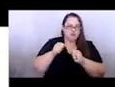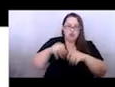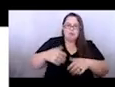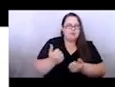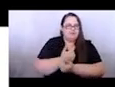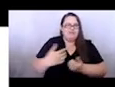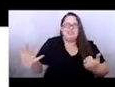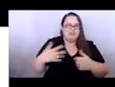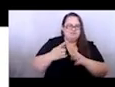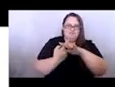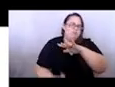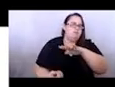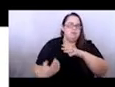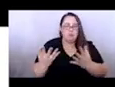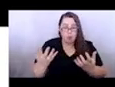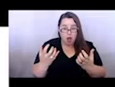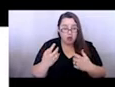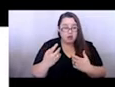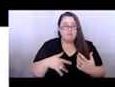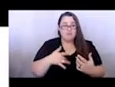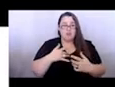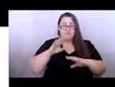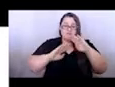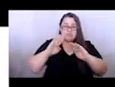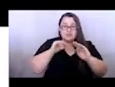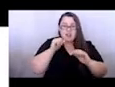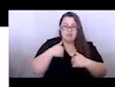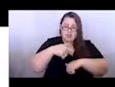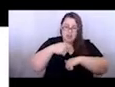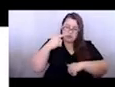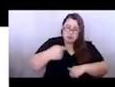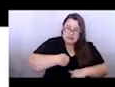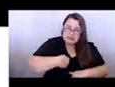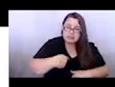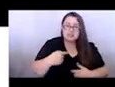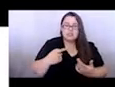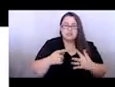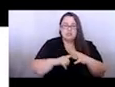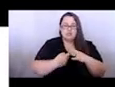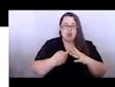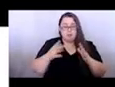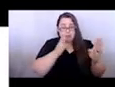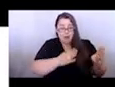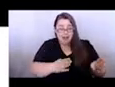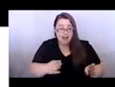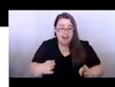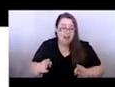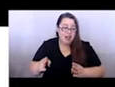You're feeling frustrated, or you're beginning to cancel or flake on plans, that may be a sign that you are overbooked.